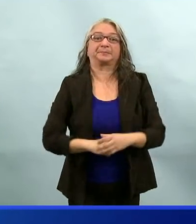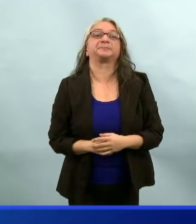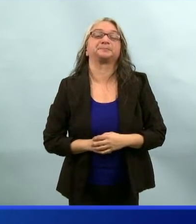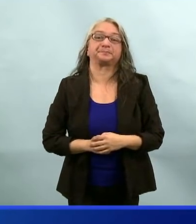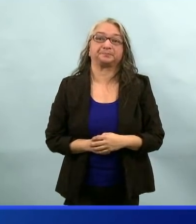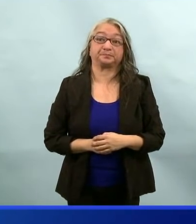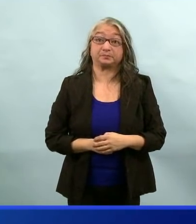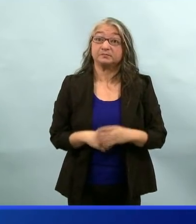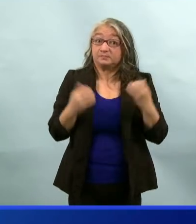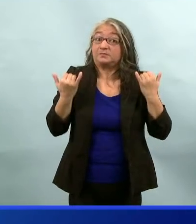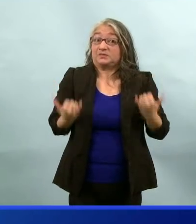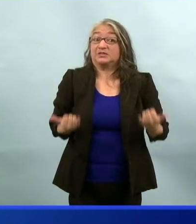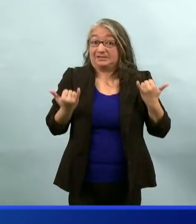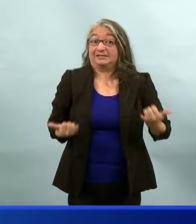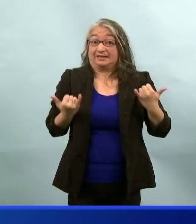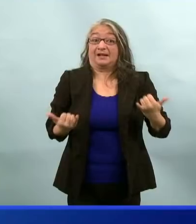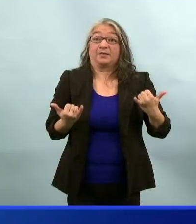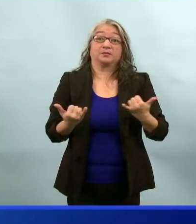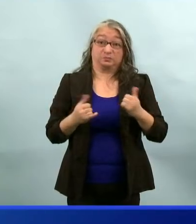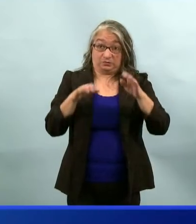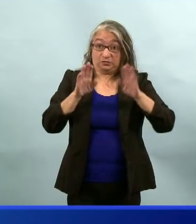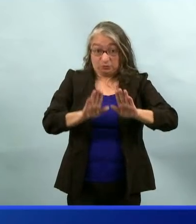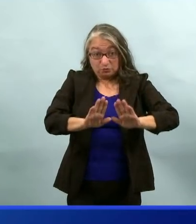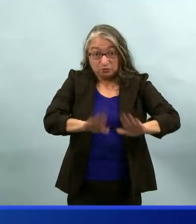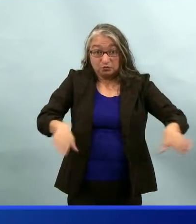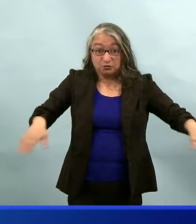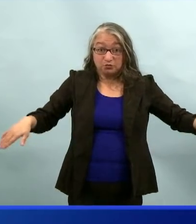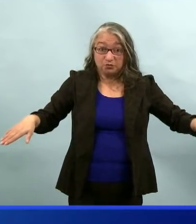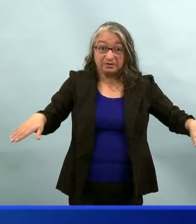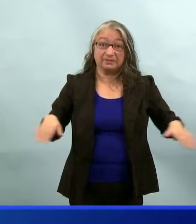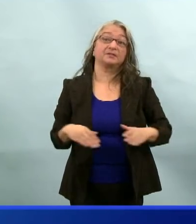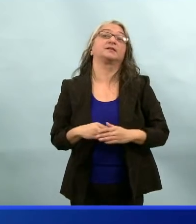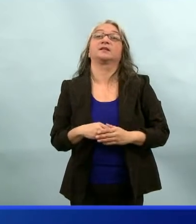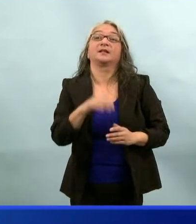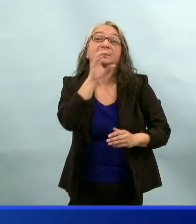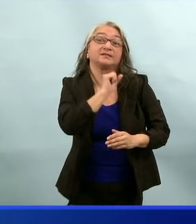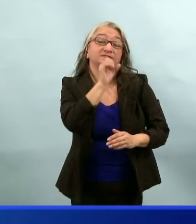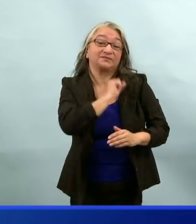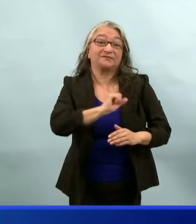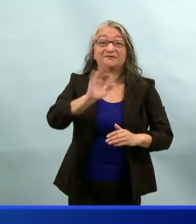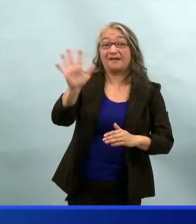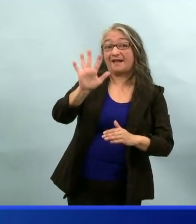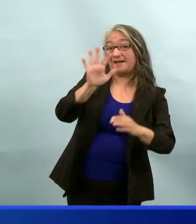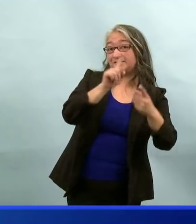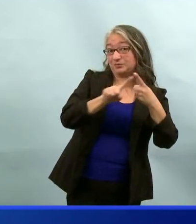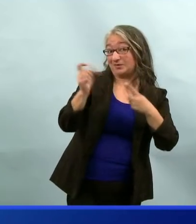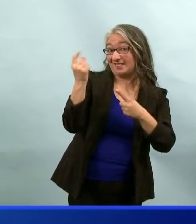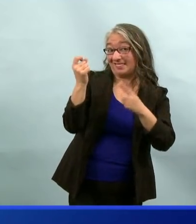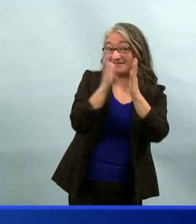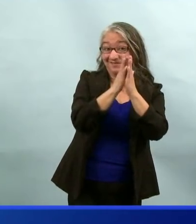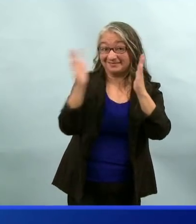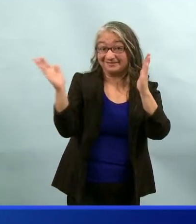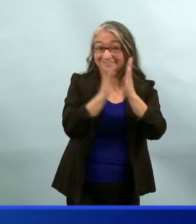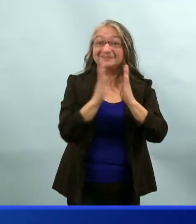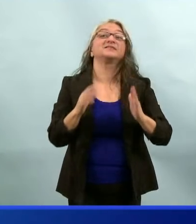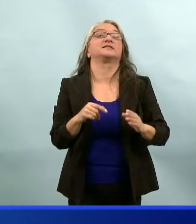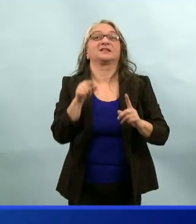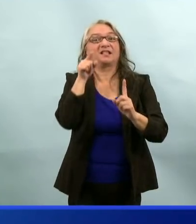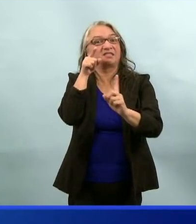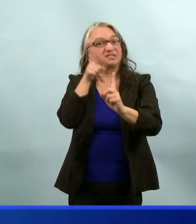in vaccinations for children since uh kids aged 5 to 11 became eligible two weeks ago this week we